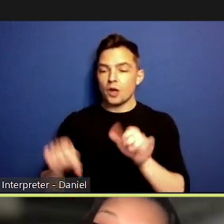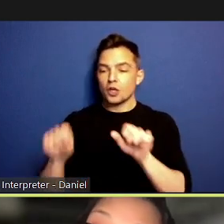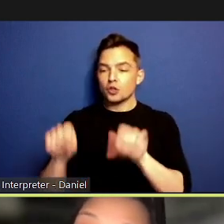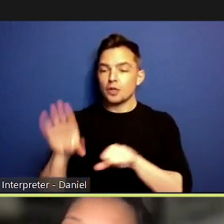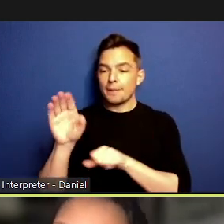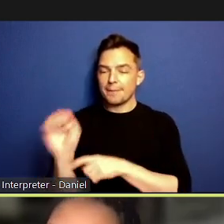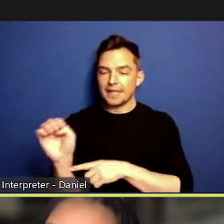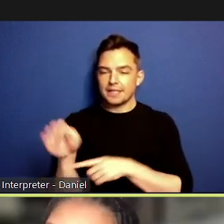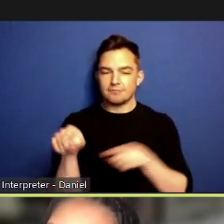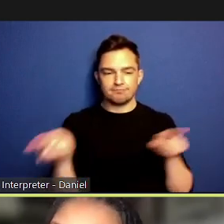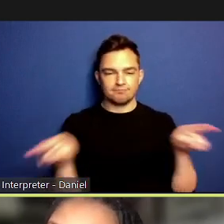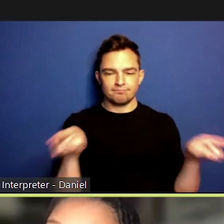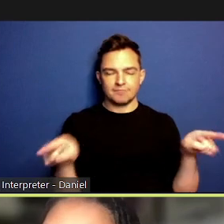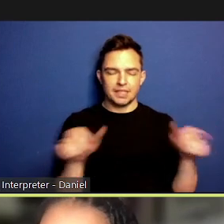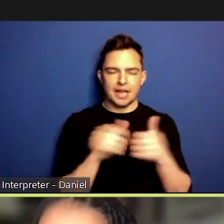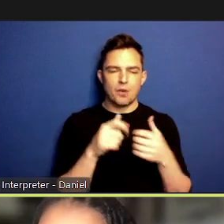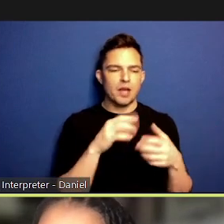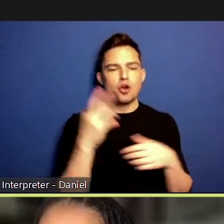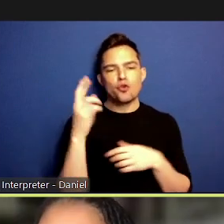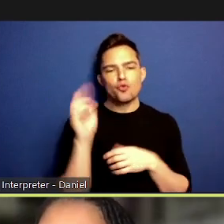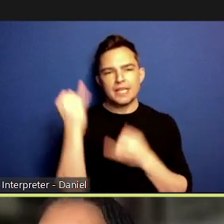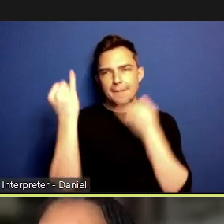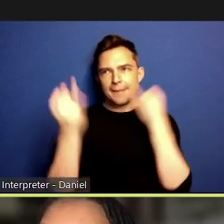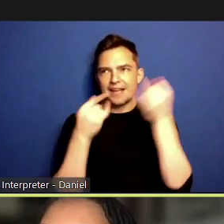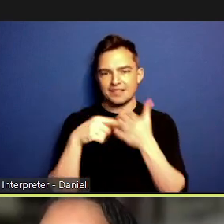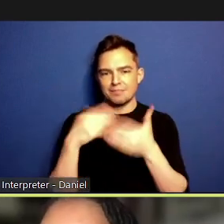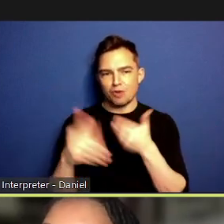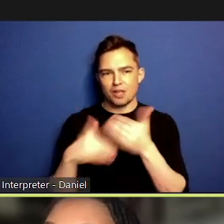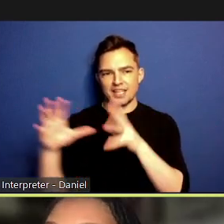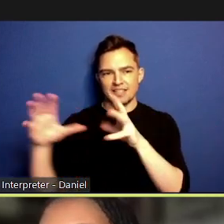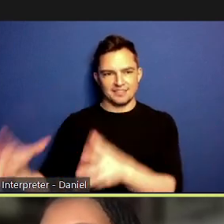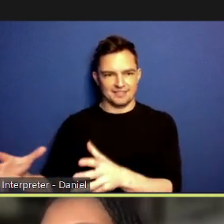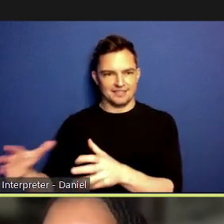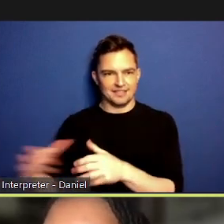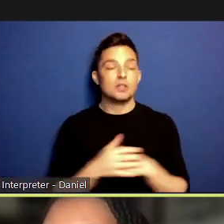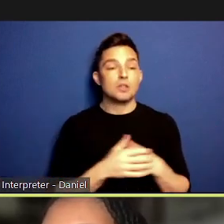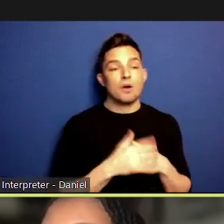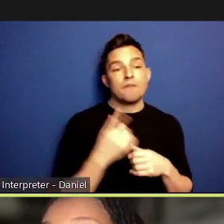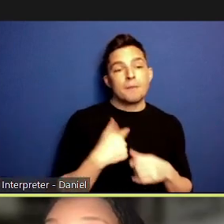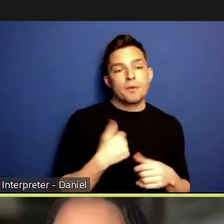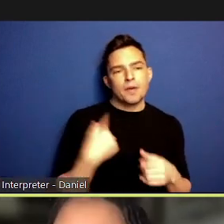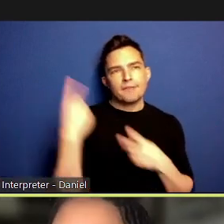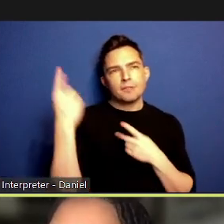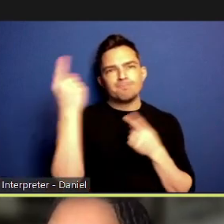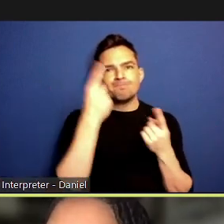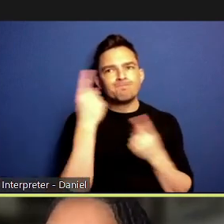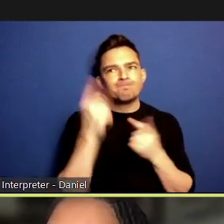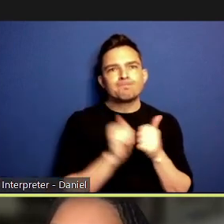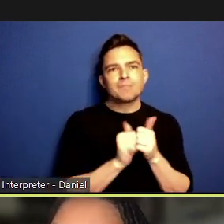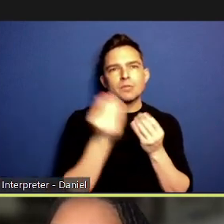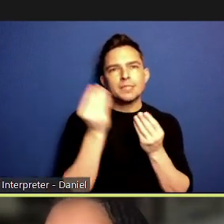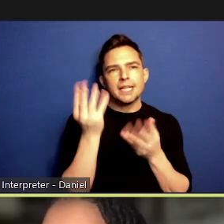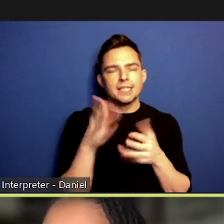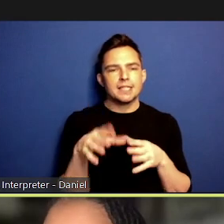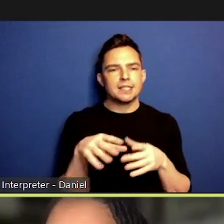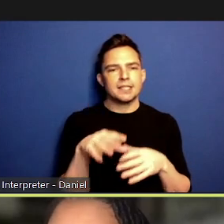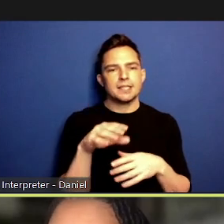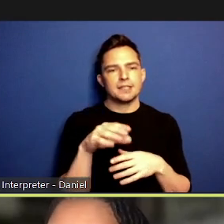I reimagine the process. So for me, you know, we have to consider how data inscribe certain meanings. You know,